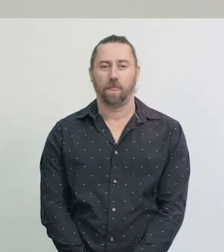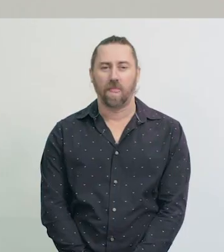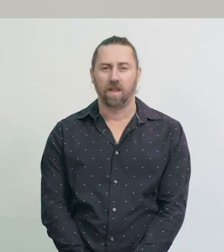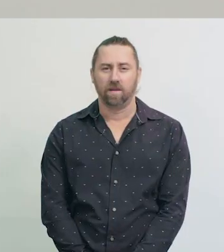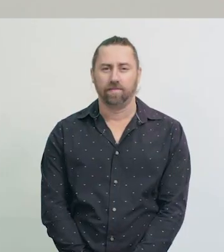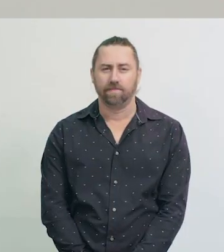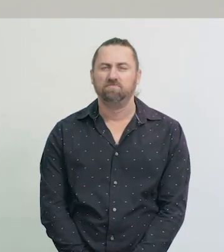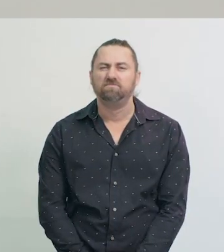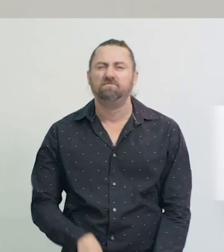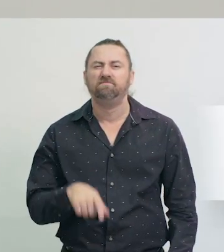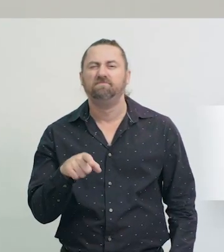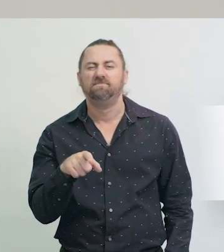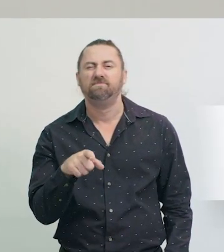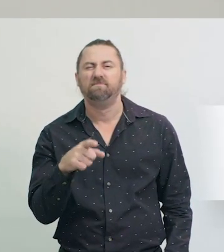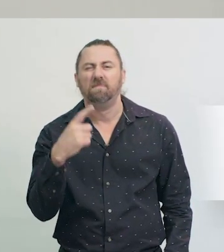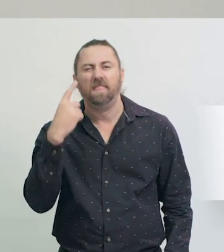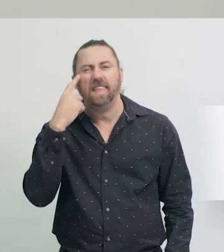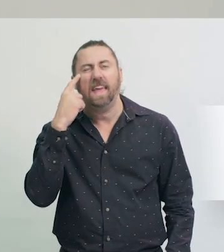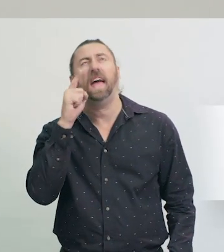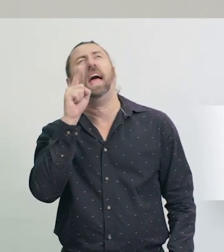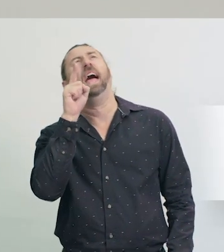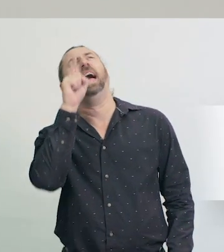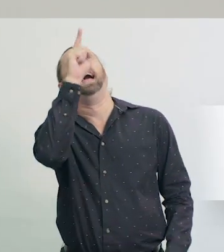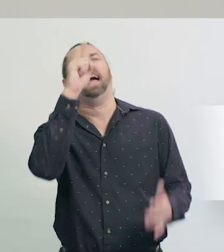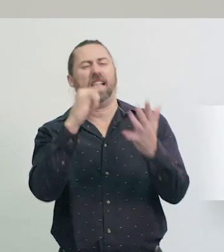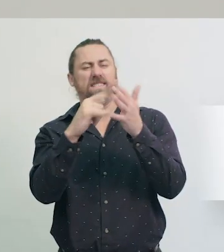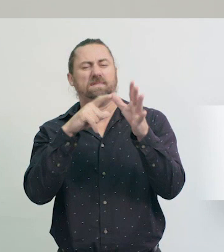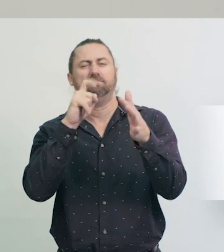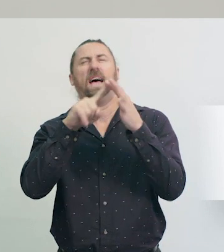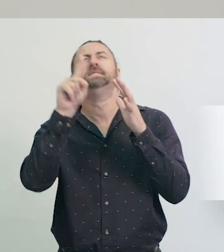It is easy to think that what happens way up there, outside the Earth's atmosphere,